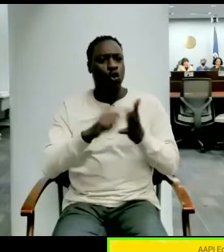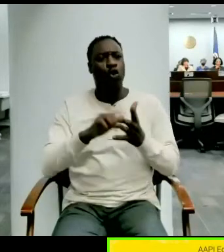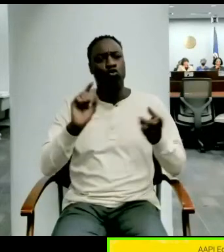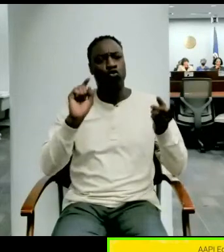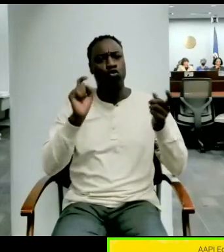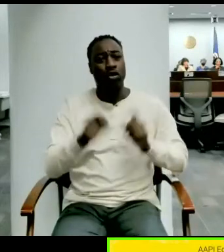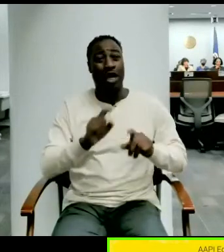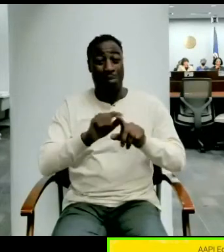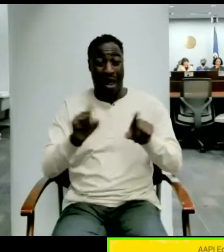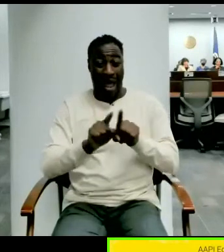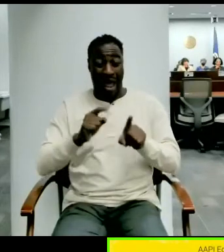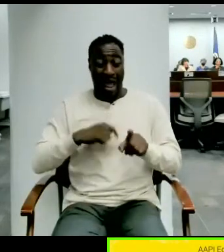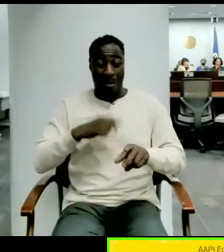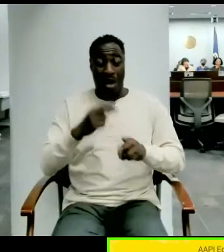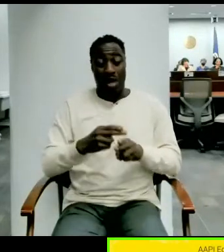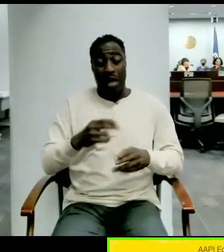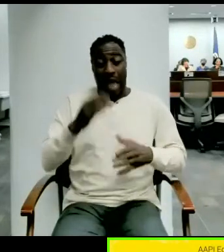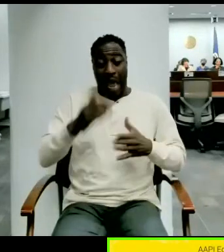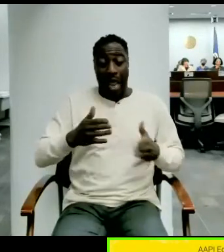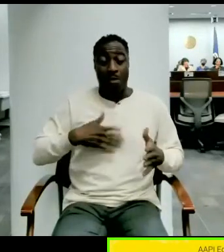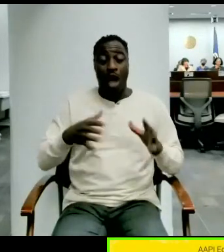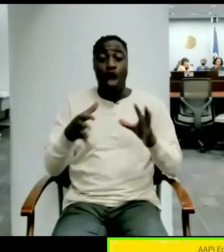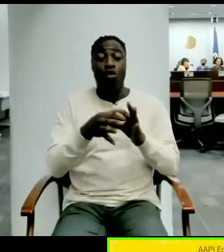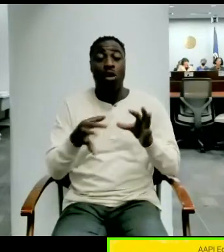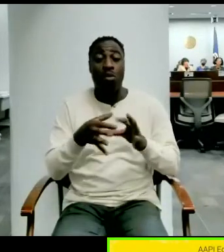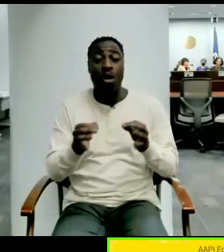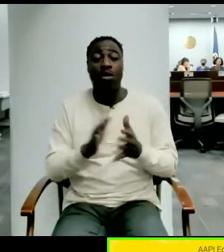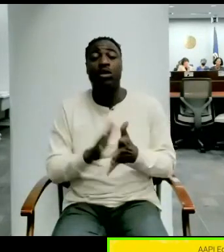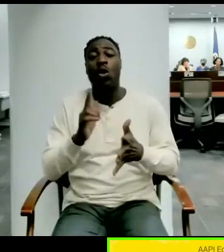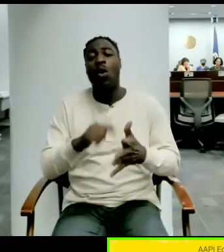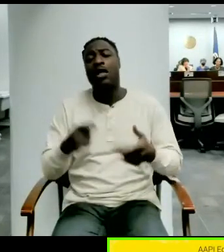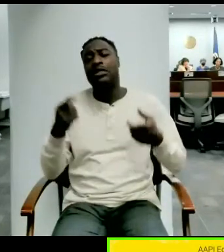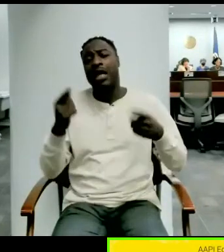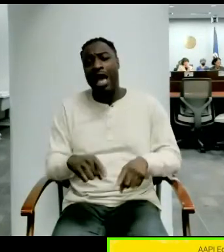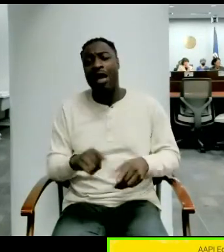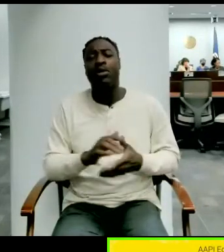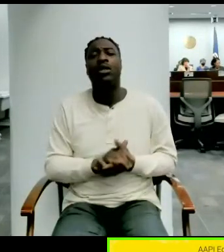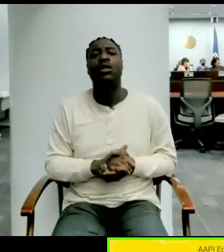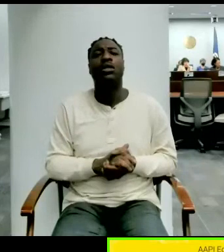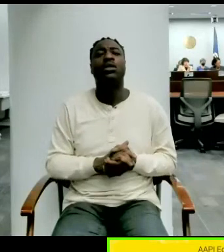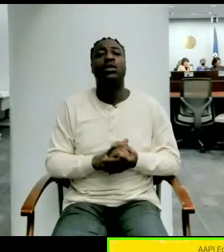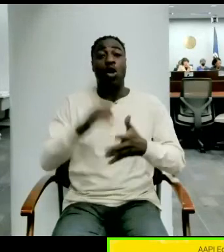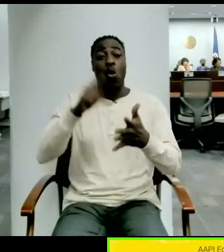um at the end of my remarks, what is happening um or what we are learning from community